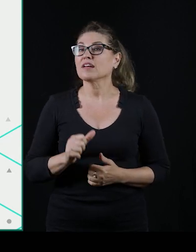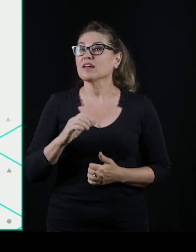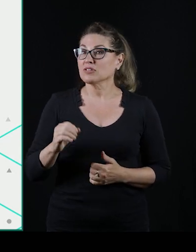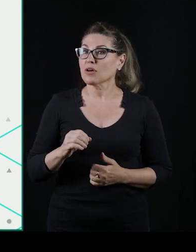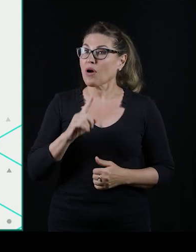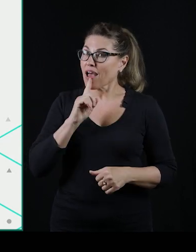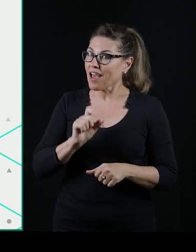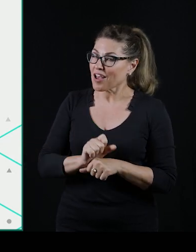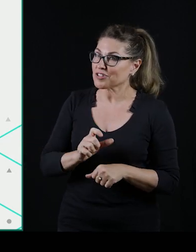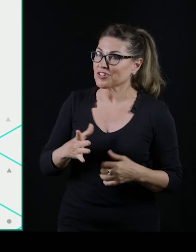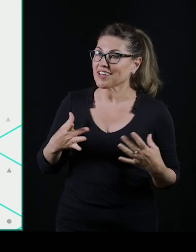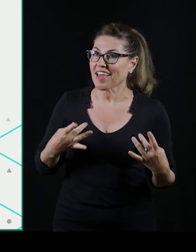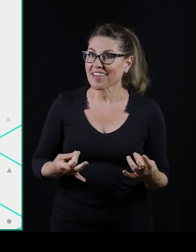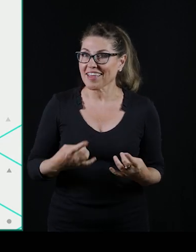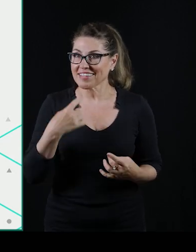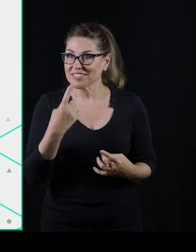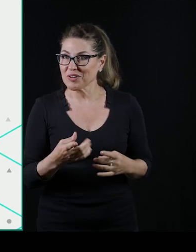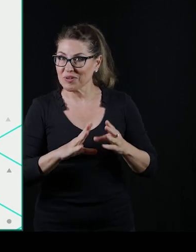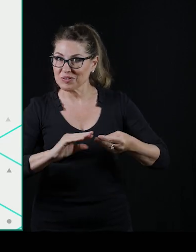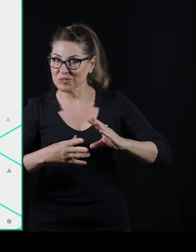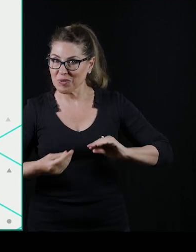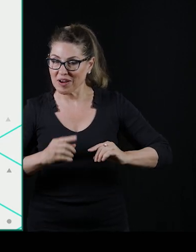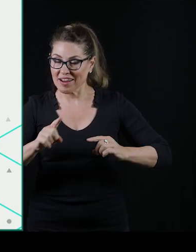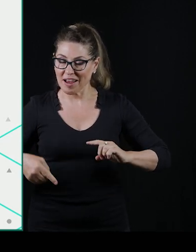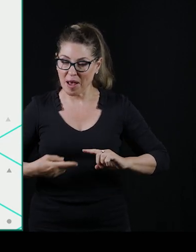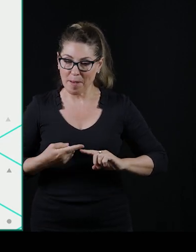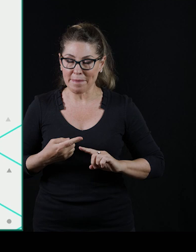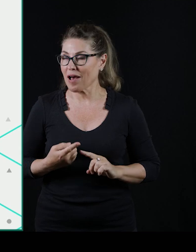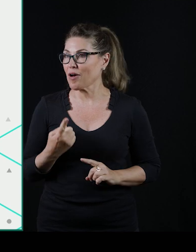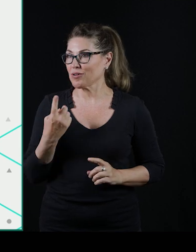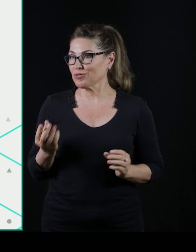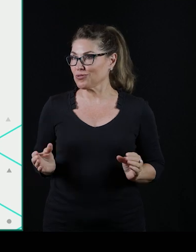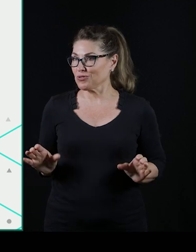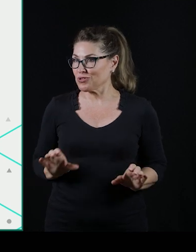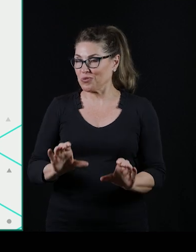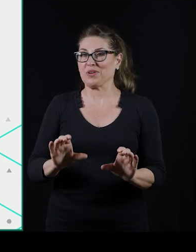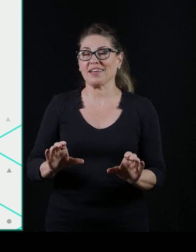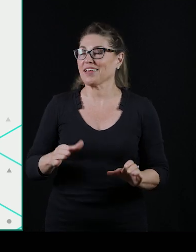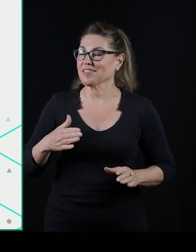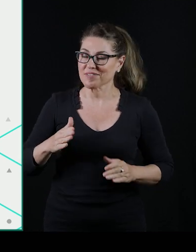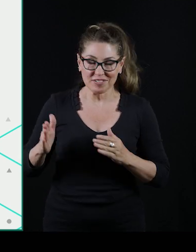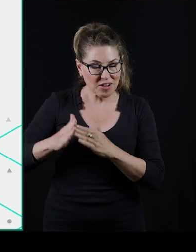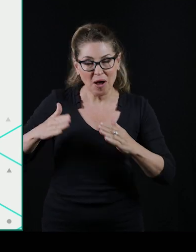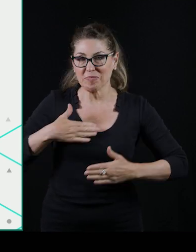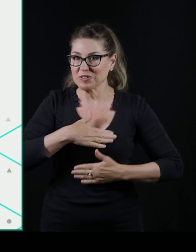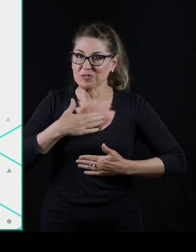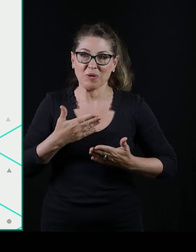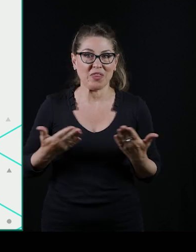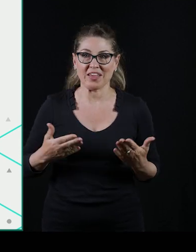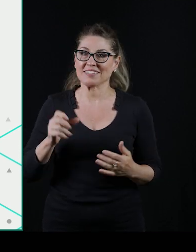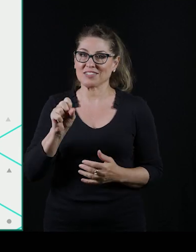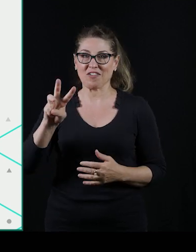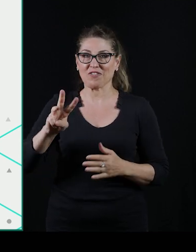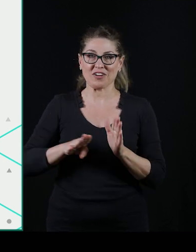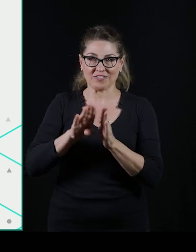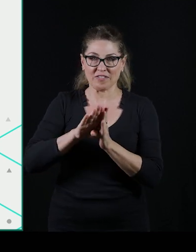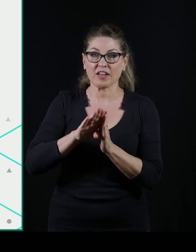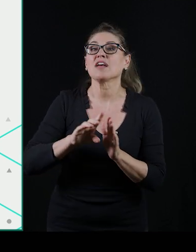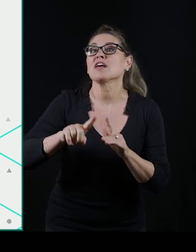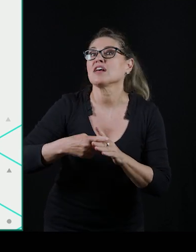So I actually like to do this by telling you a story. A story about doing one of the most enjoyable things in all of software development. And it all starts early in my career